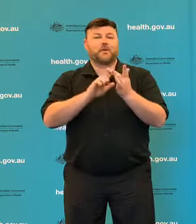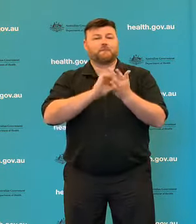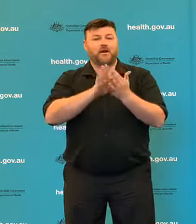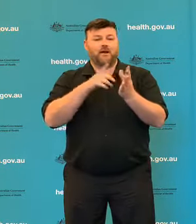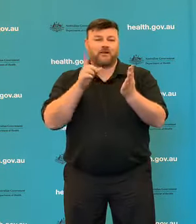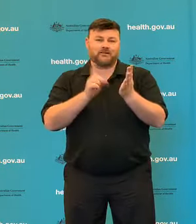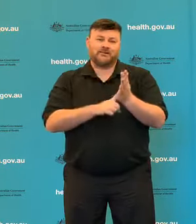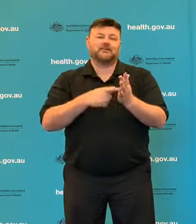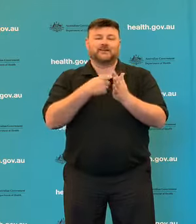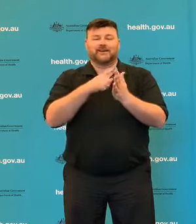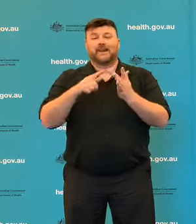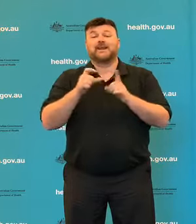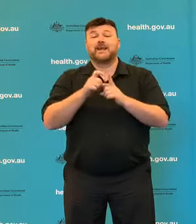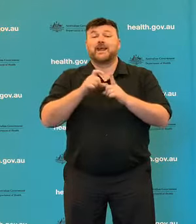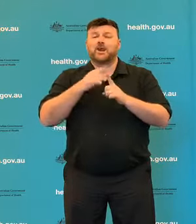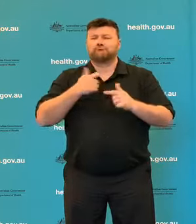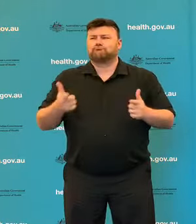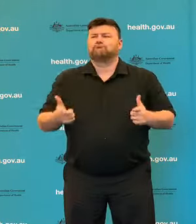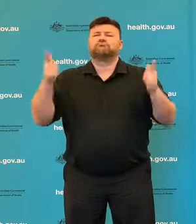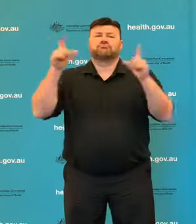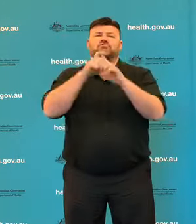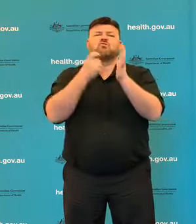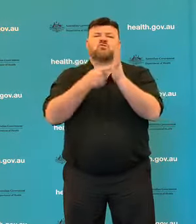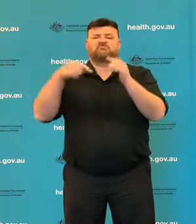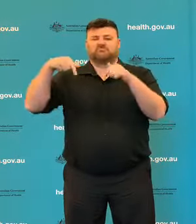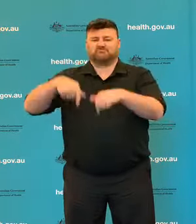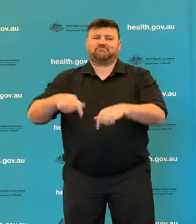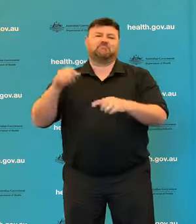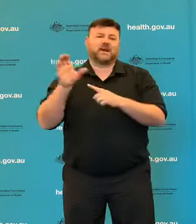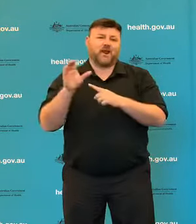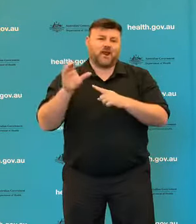at the Department of Health in Canberra. This is the national COVID-19 update